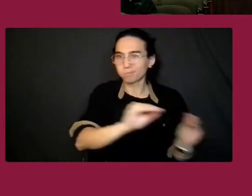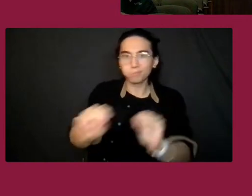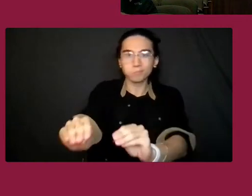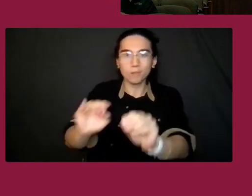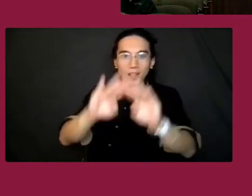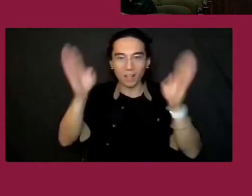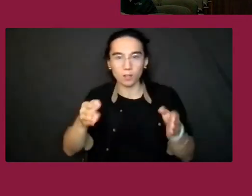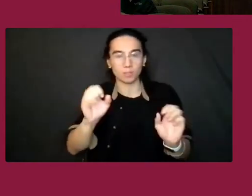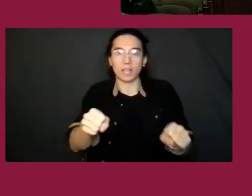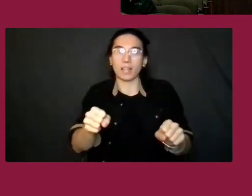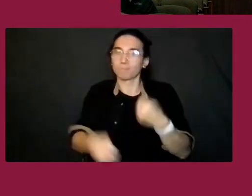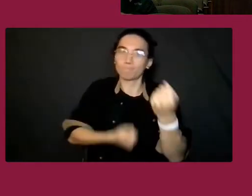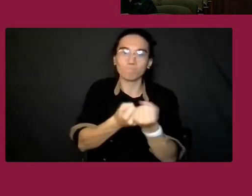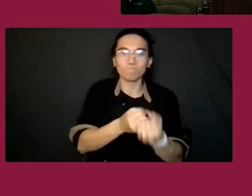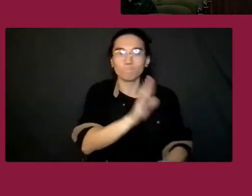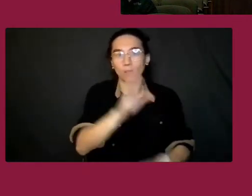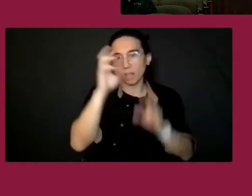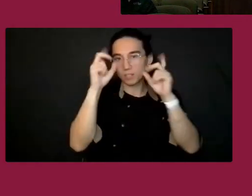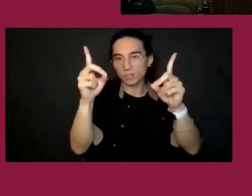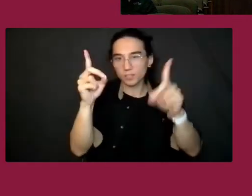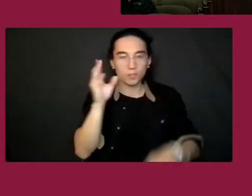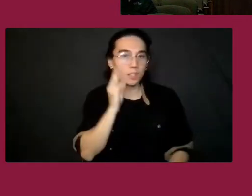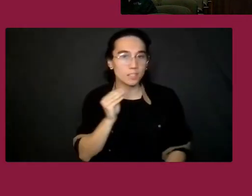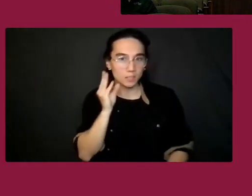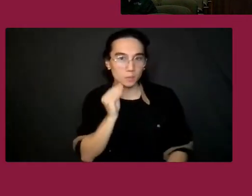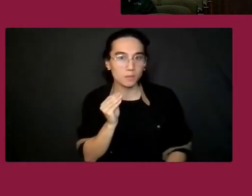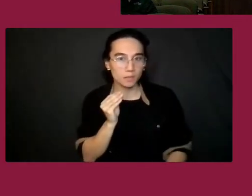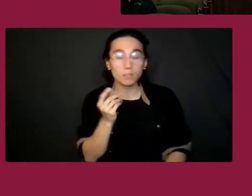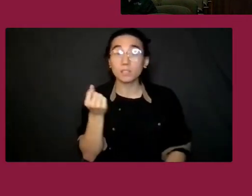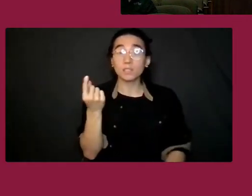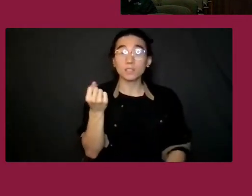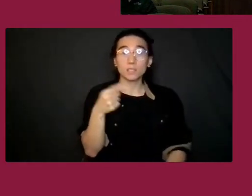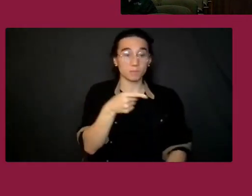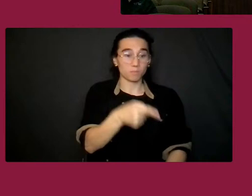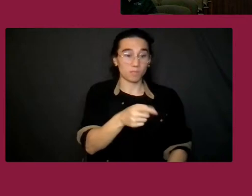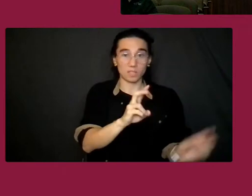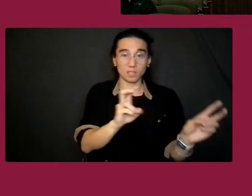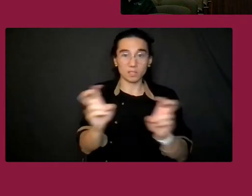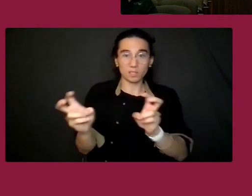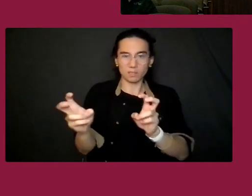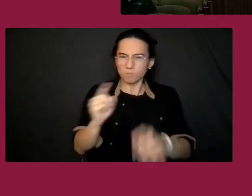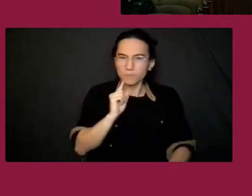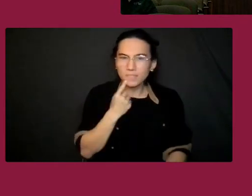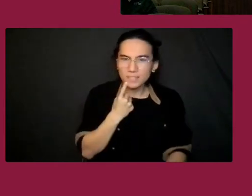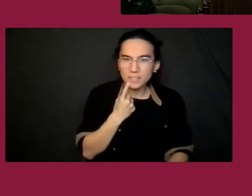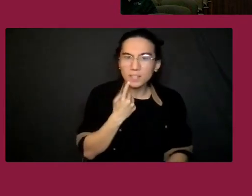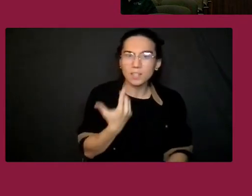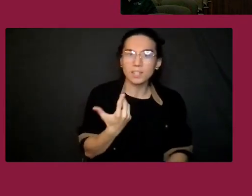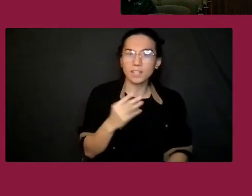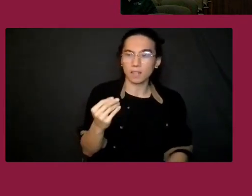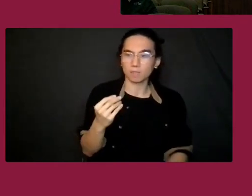And also taking this matter seriously, um, demonstrates that Antelope Valley College has a holistic